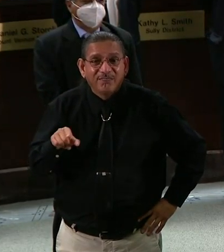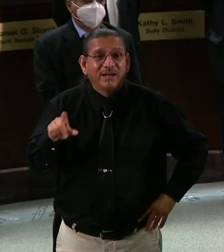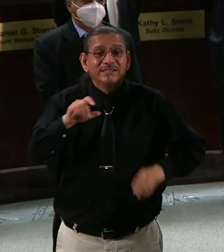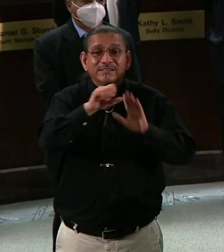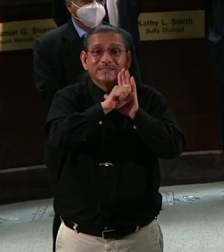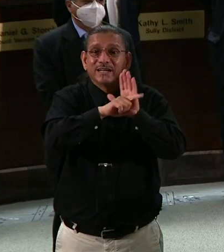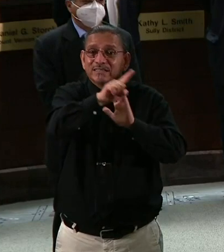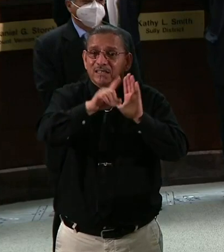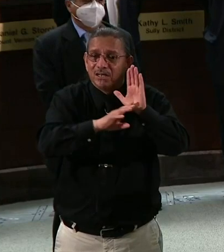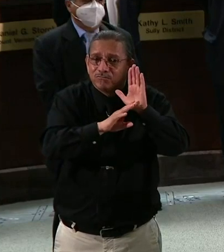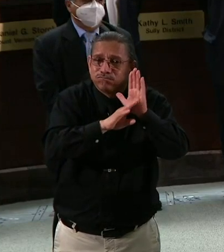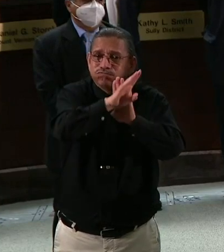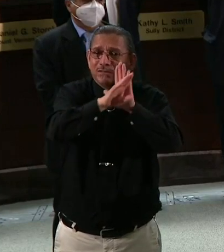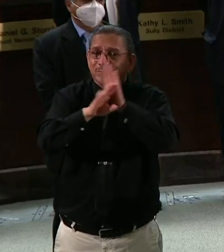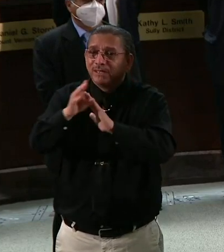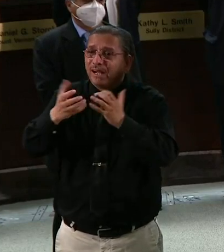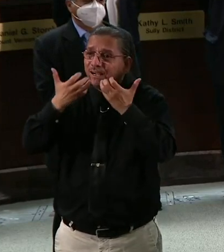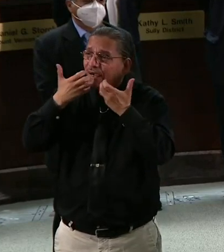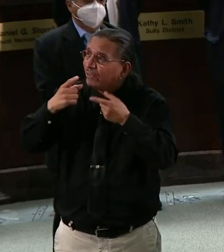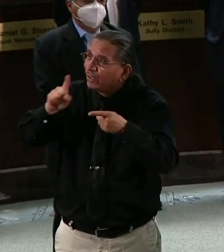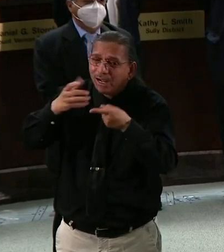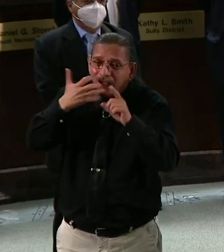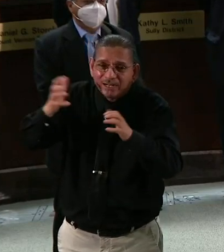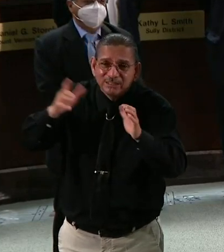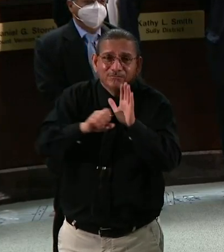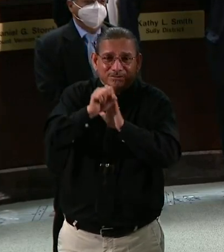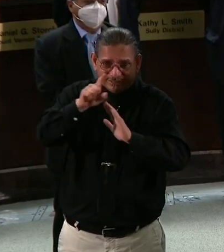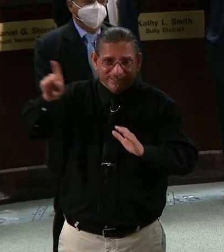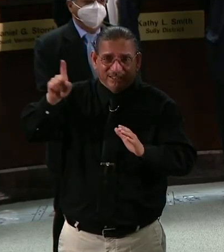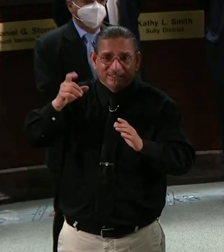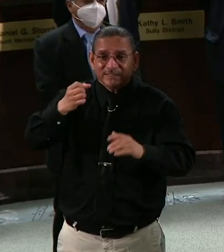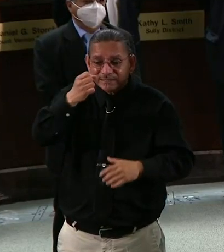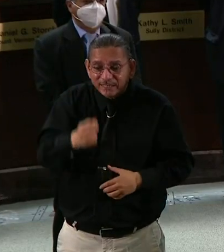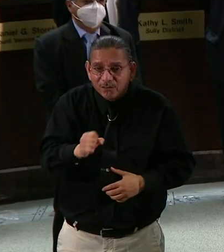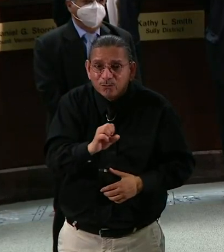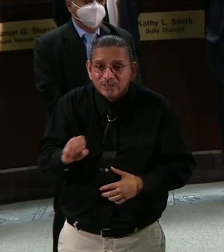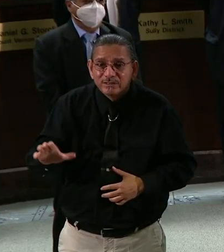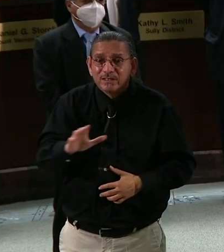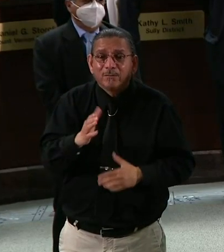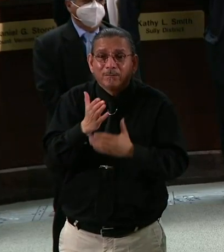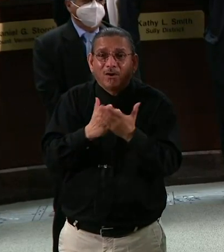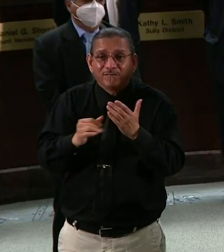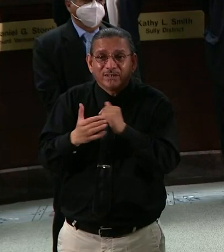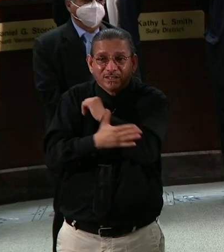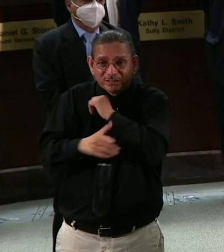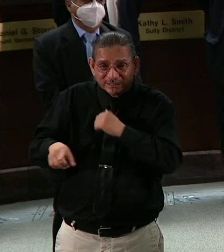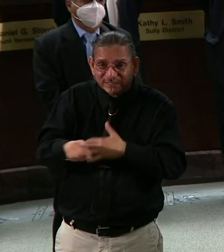WILL. LOOK AT X. NOW THERE ARE